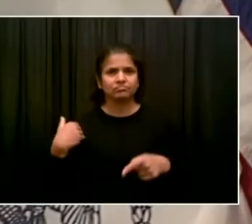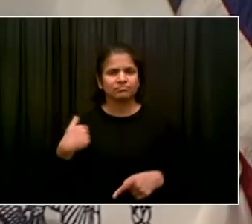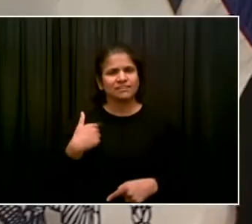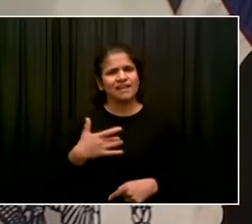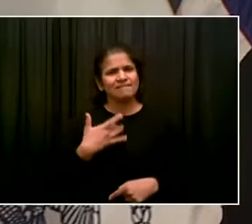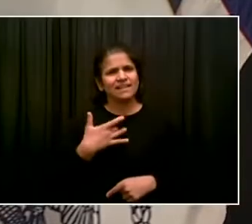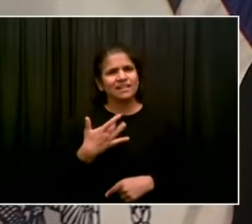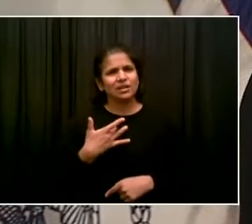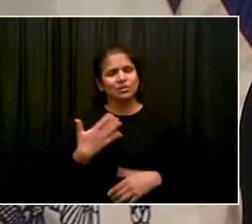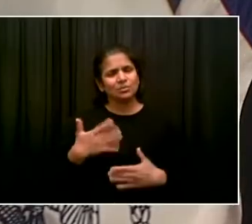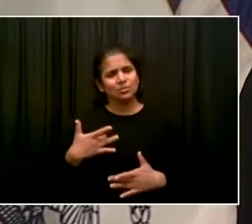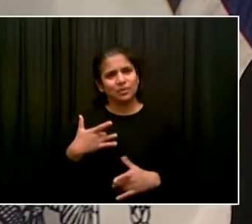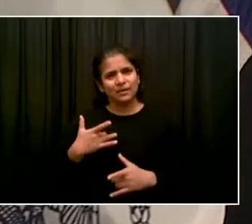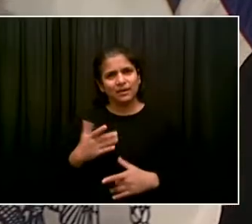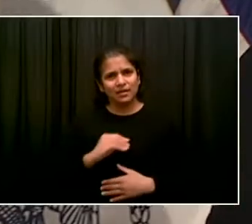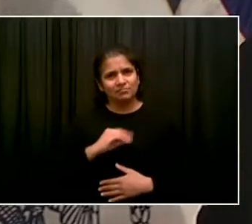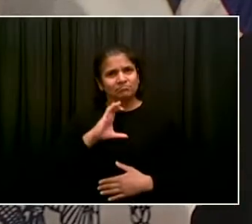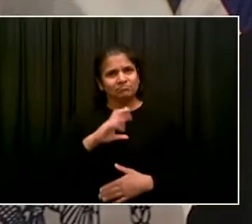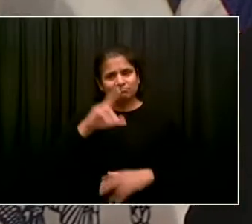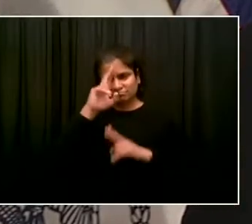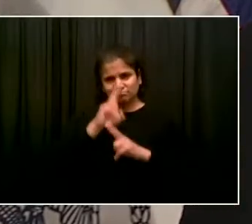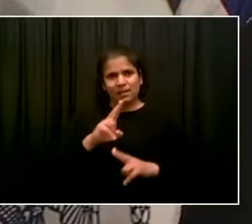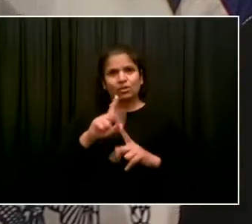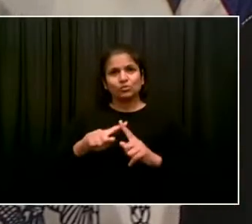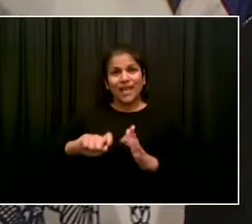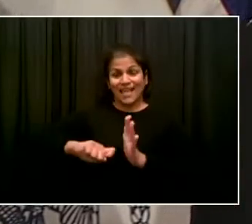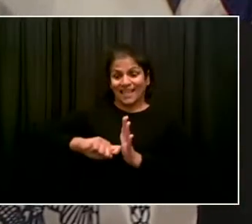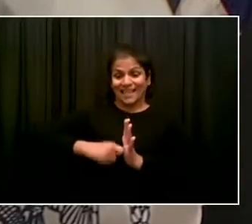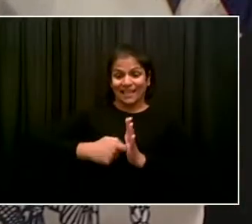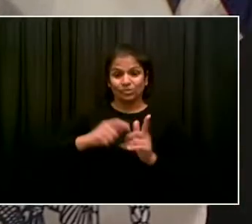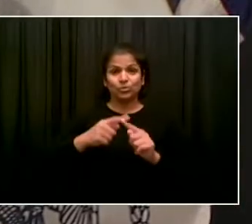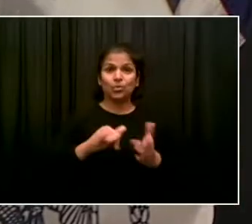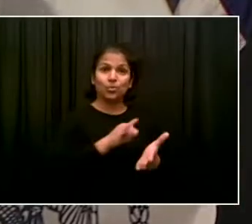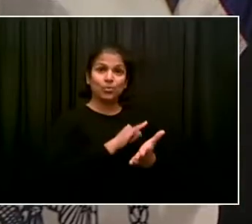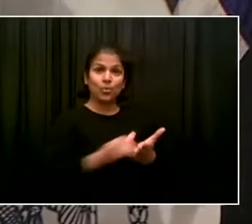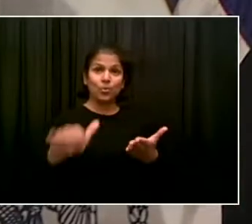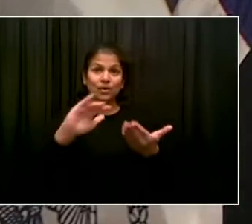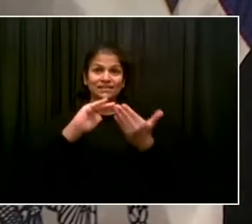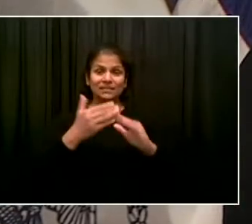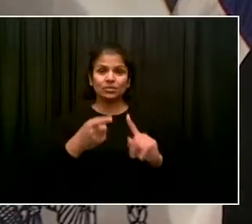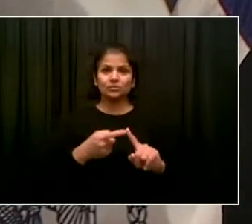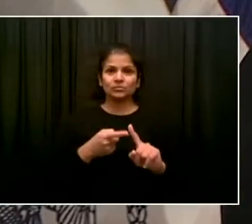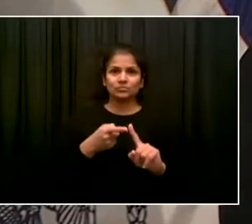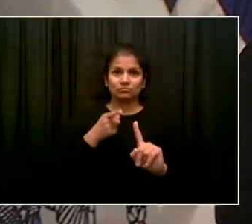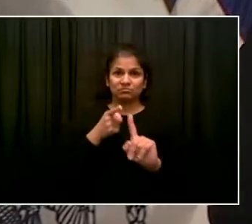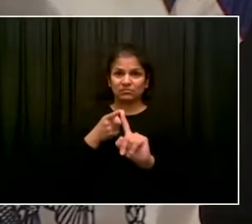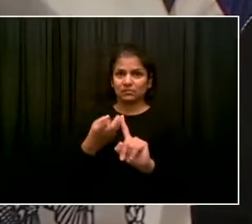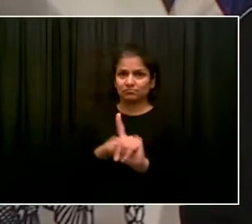WE HAVE A SPECIAL MOMENT. HAVEH TE HONOR OF GIVING THE